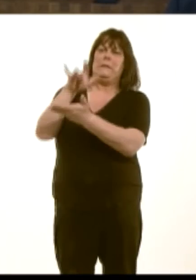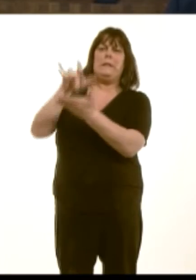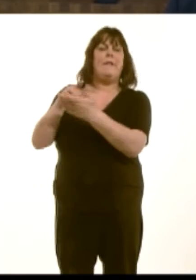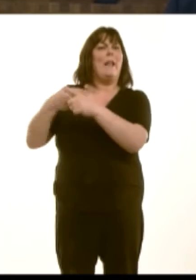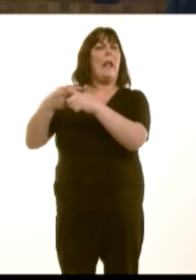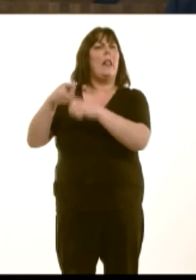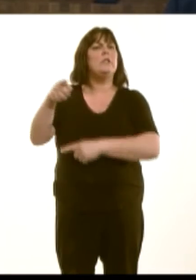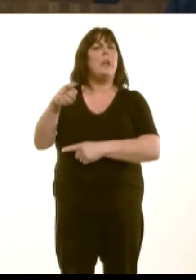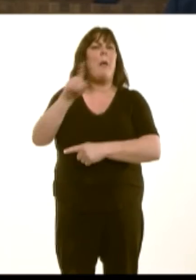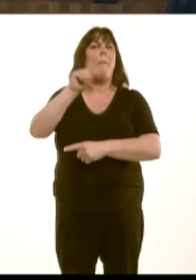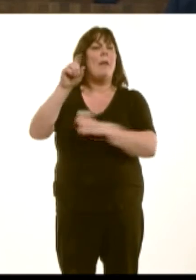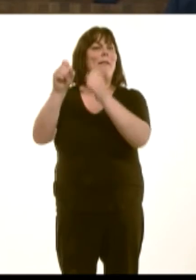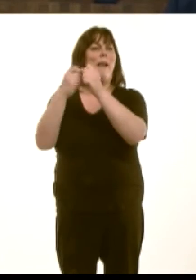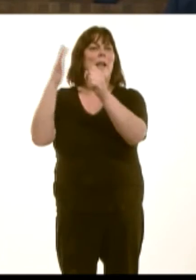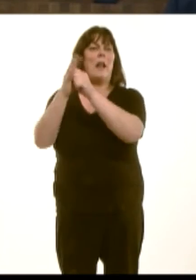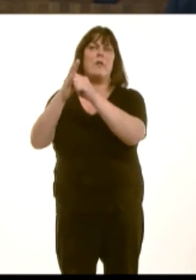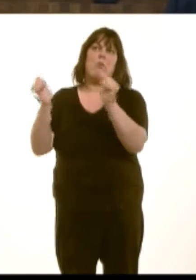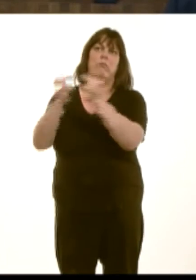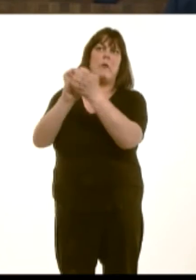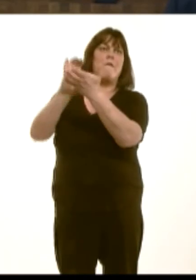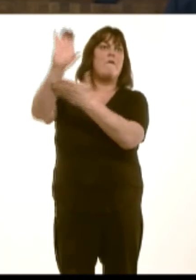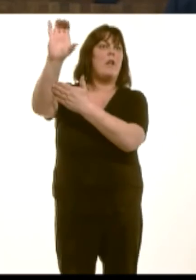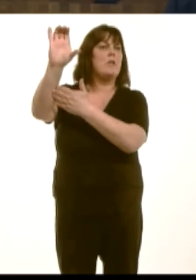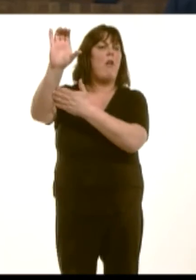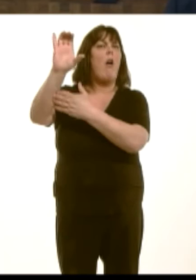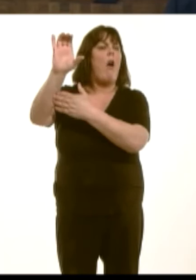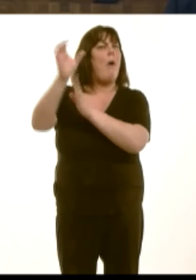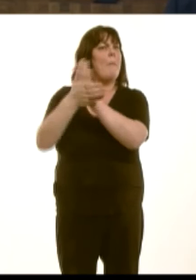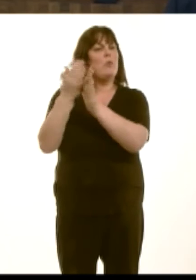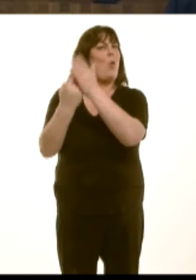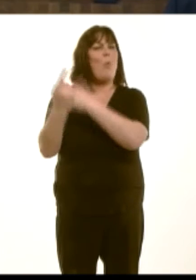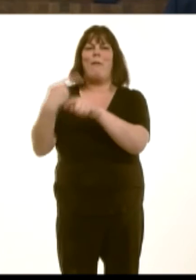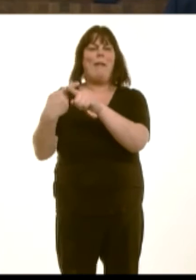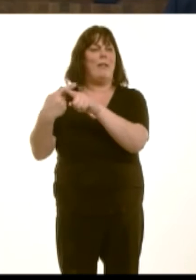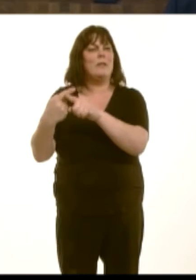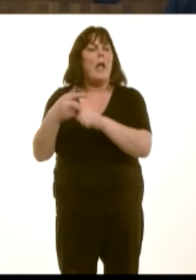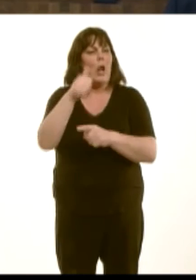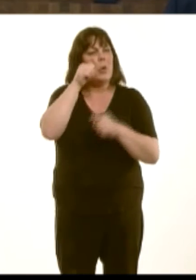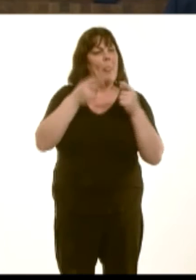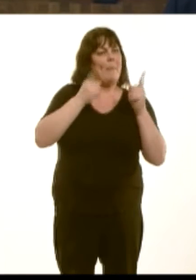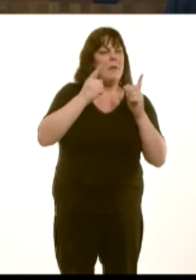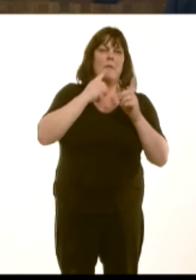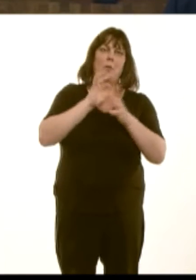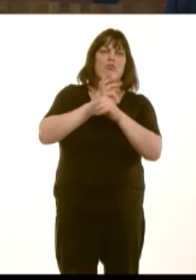citiesóthat was until Glasgow, of course, received that money. I do understand the Minister has written to the appropriate UK Government Minister requesting